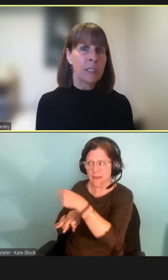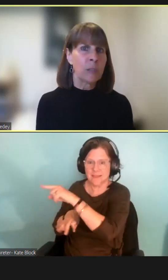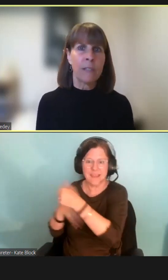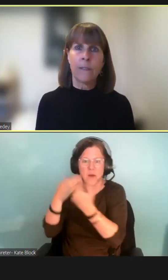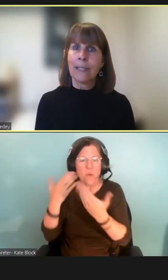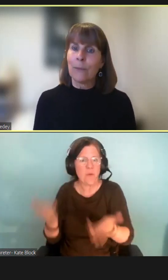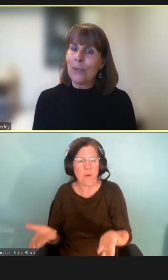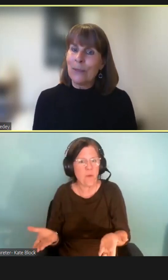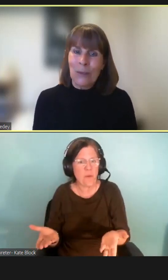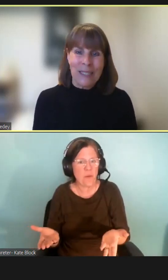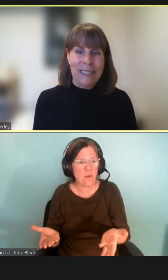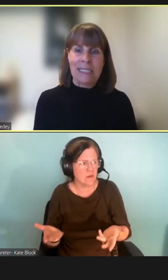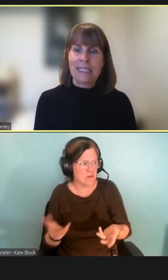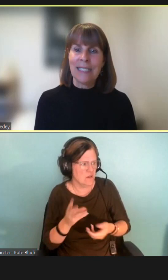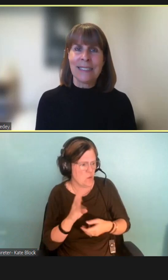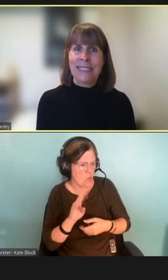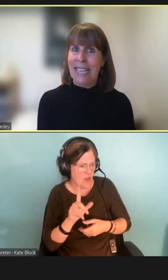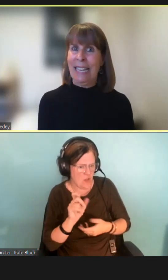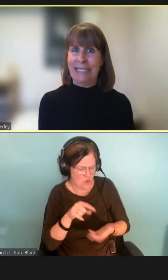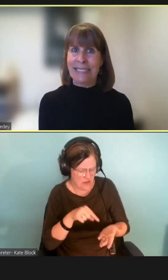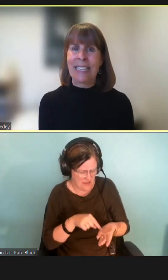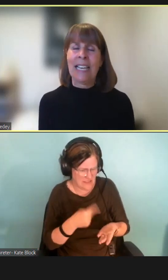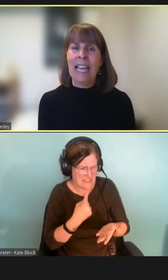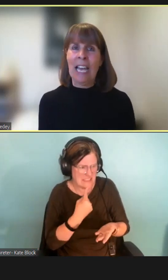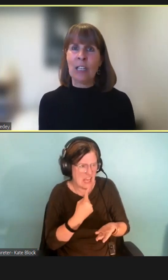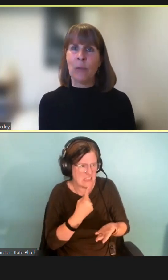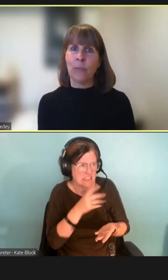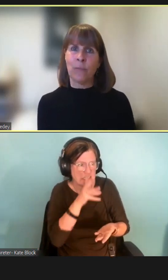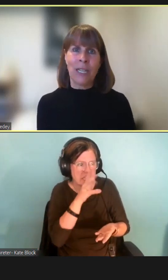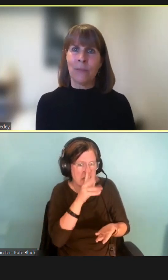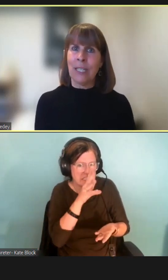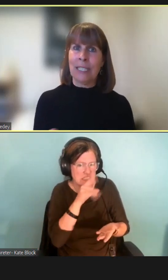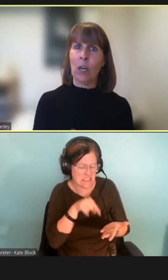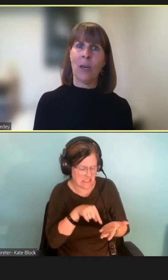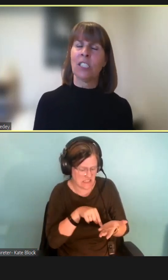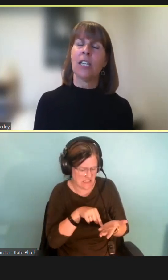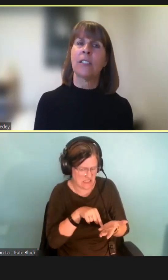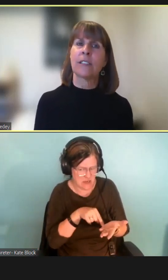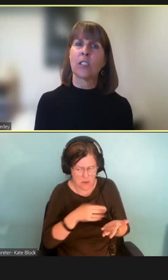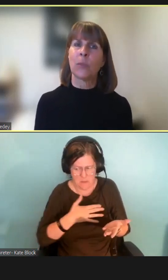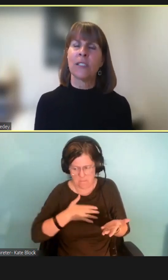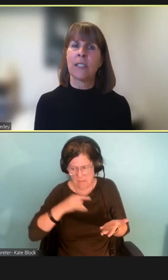might feel like well okay it says says and my right now my child is expressing